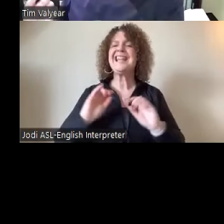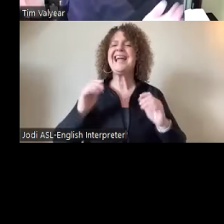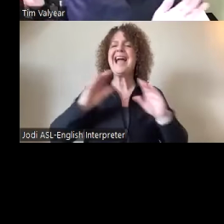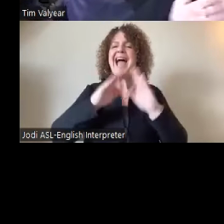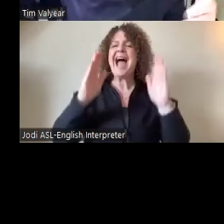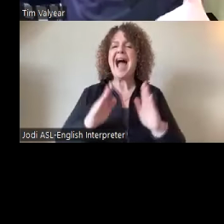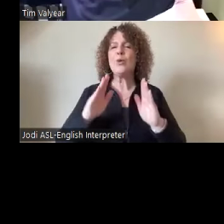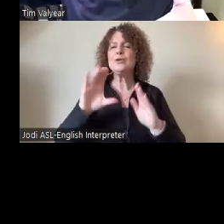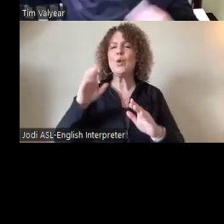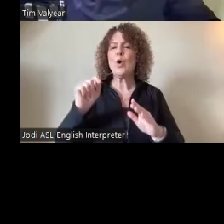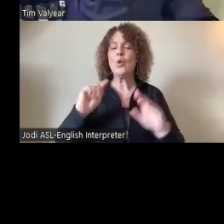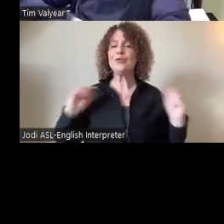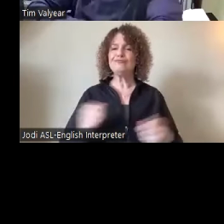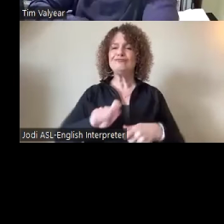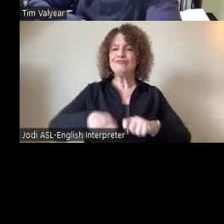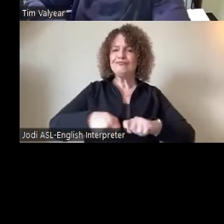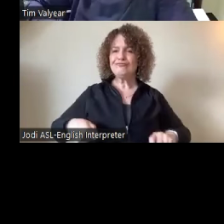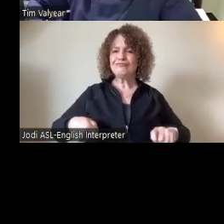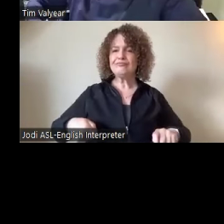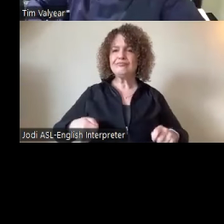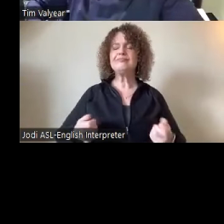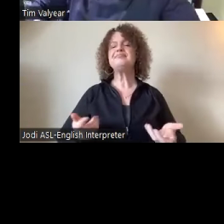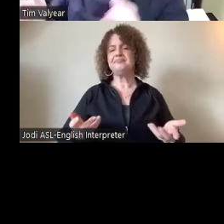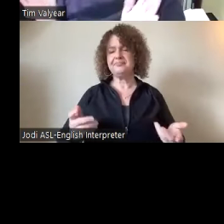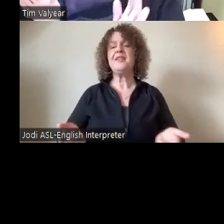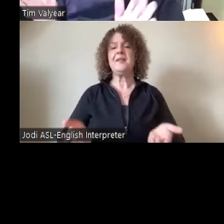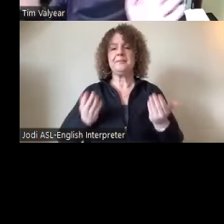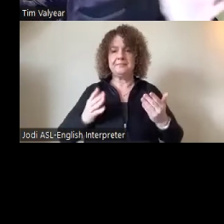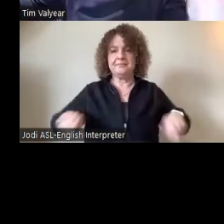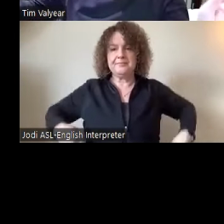doesn't fit you, you need to wear two gowns. You put the